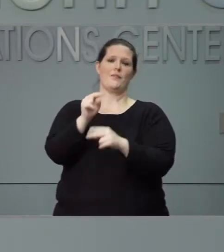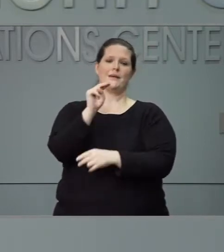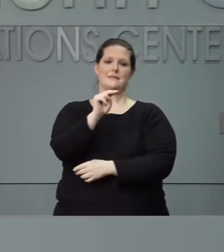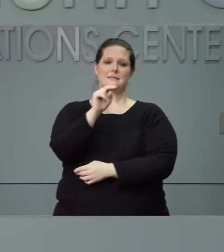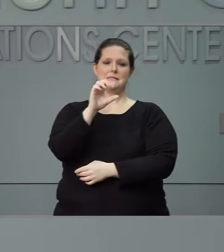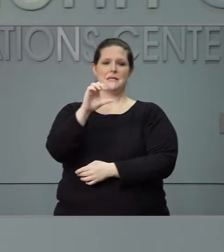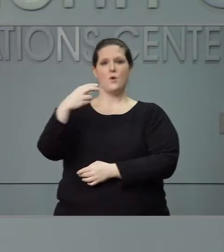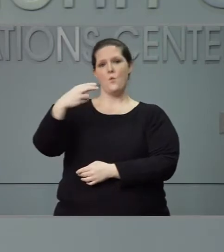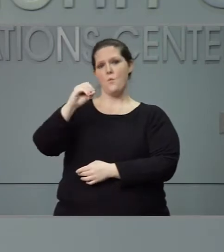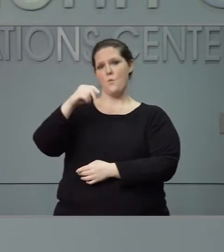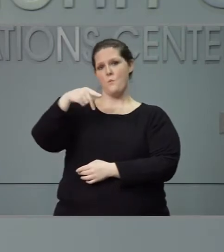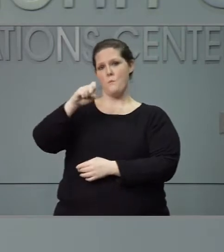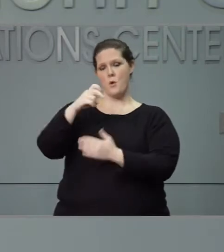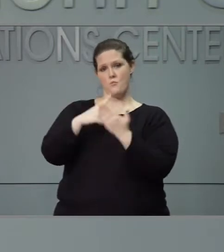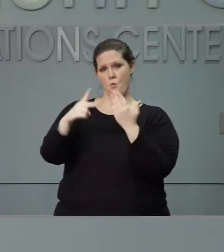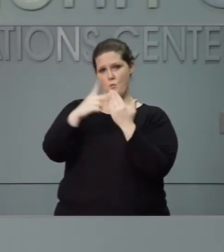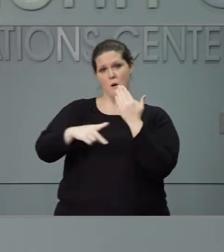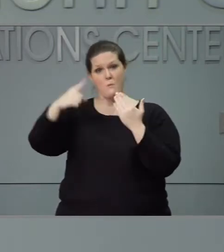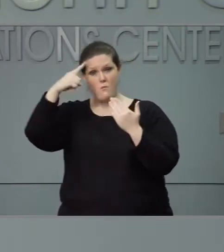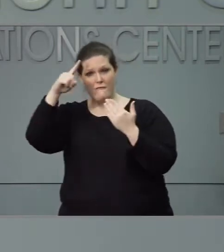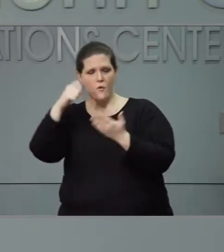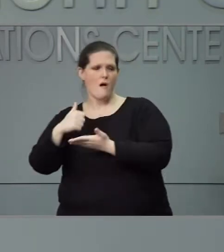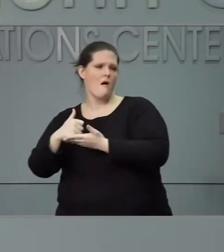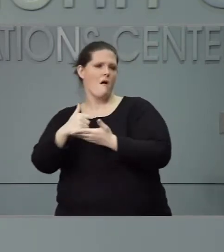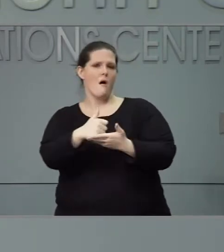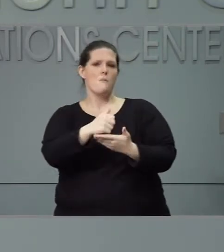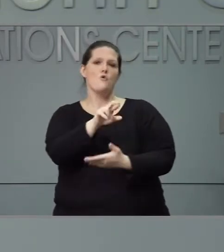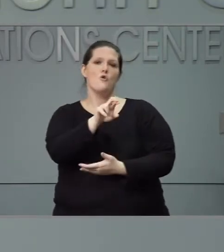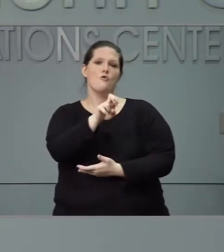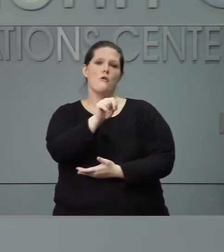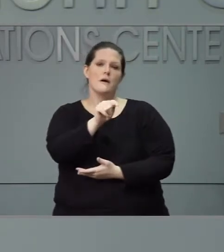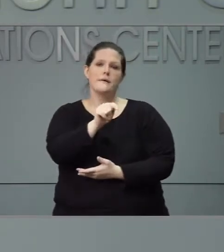POR LOS CANDIDATOS NI EL PERSONAL. CADA UNO TIENE 1